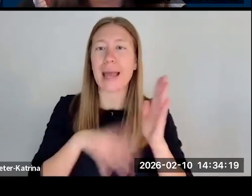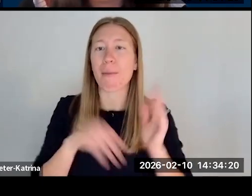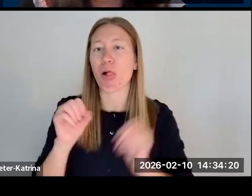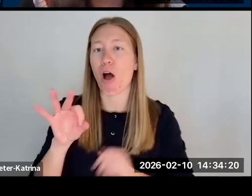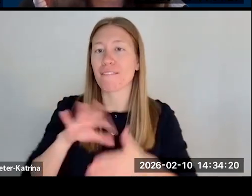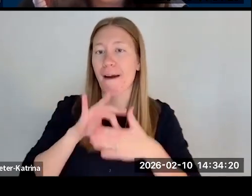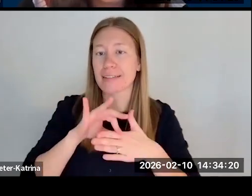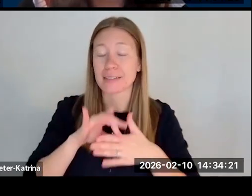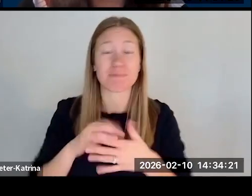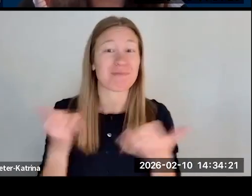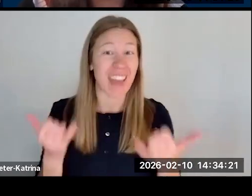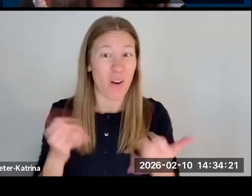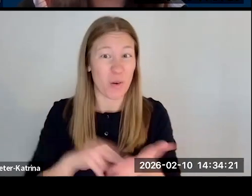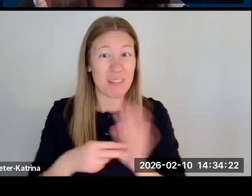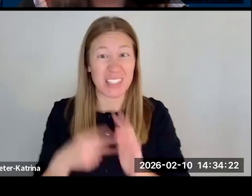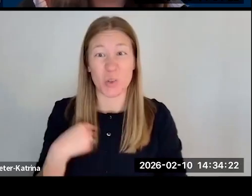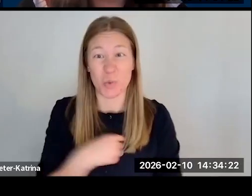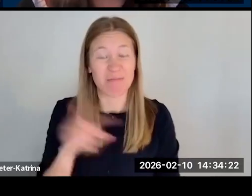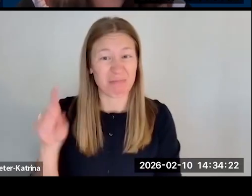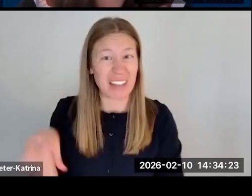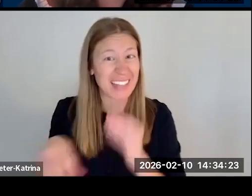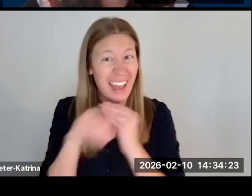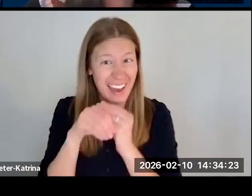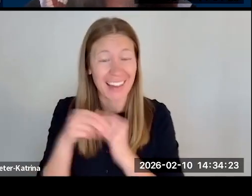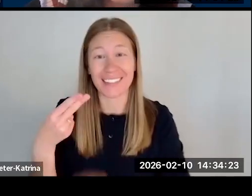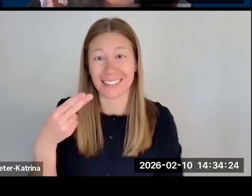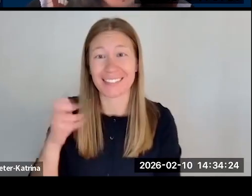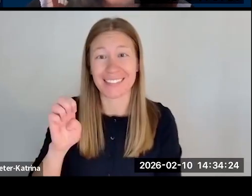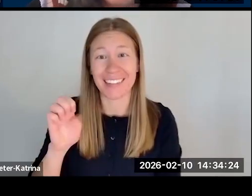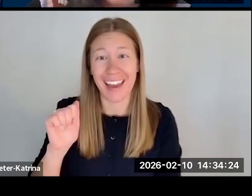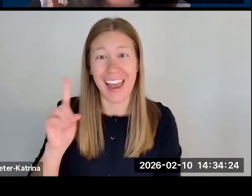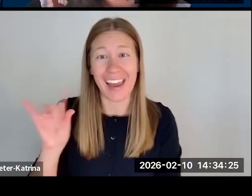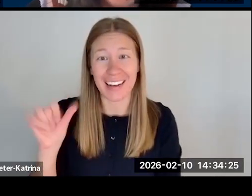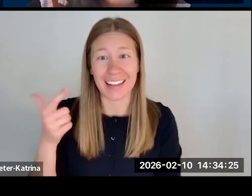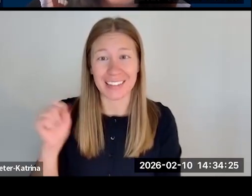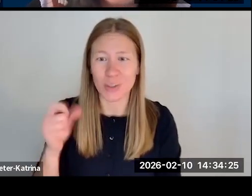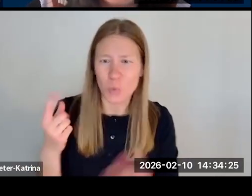We don't have any. So how do we actually do that? So I'm gonna go ahead